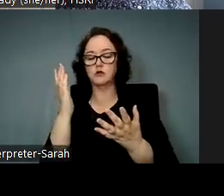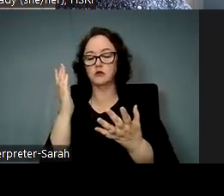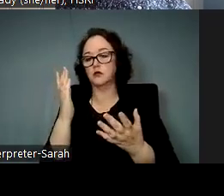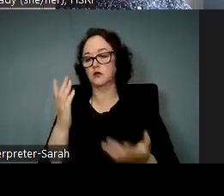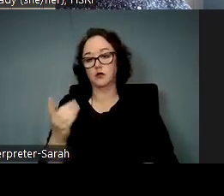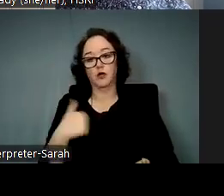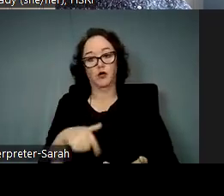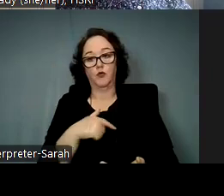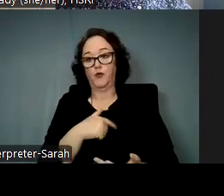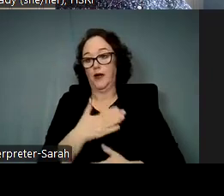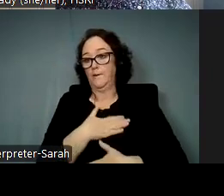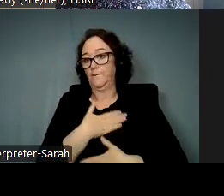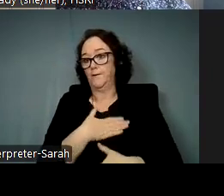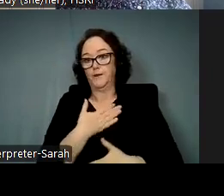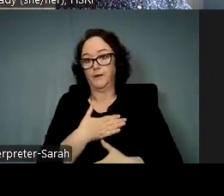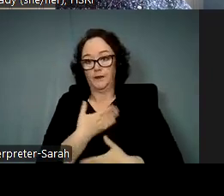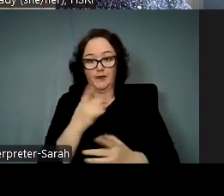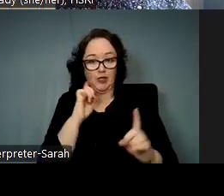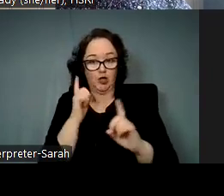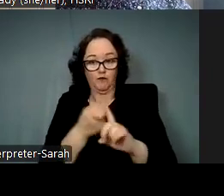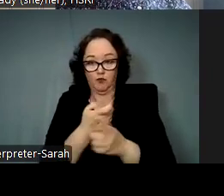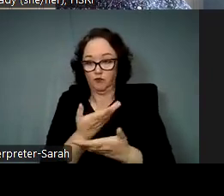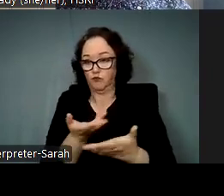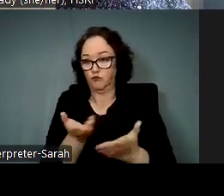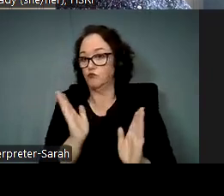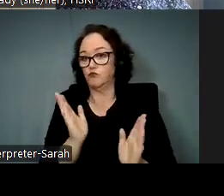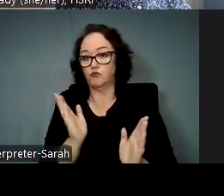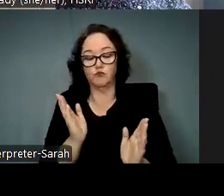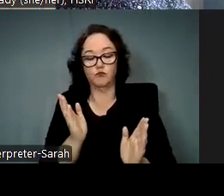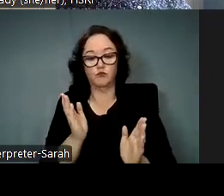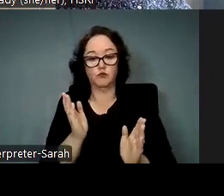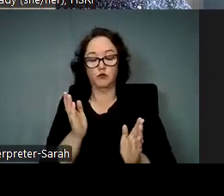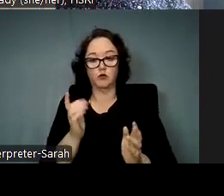happy to hear from you. We'd love for you to follow our